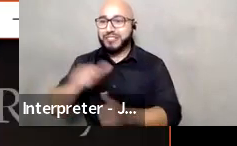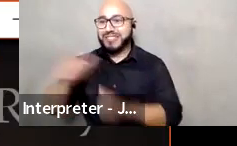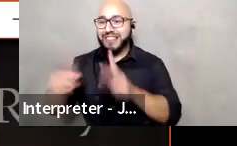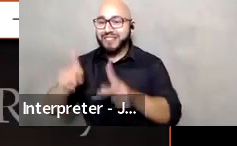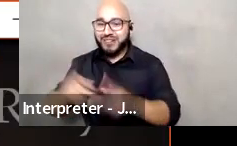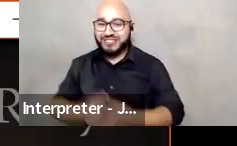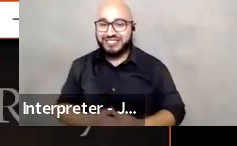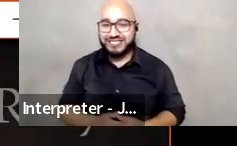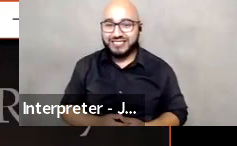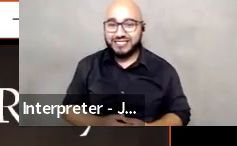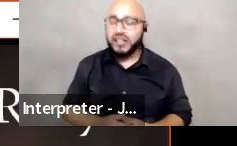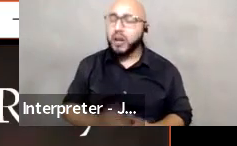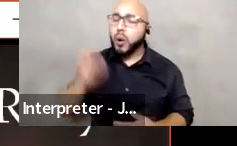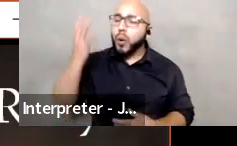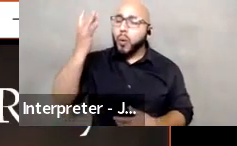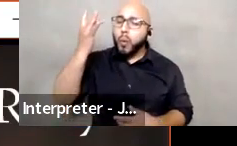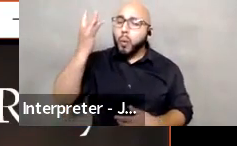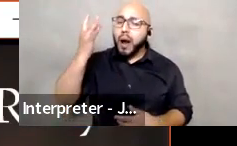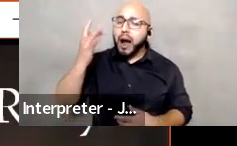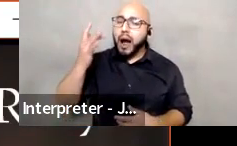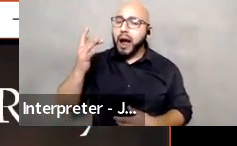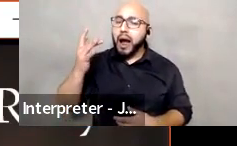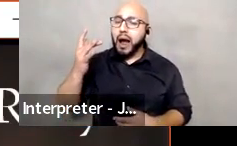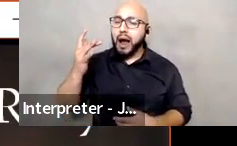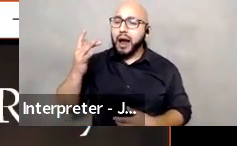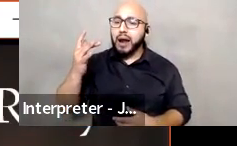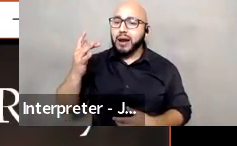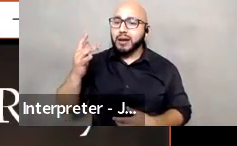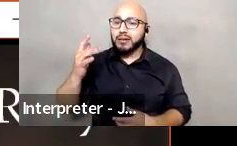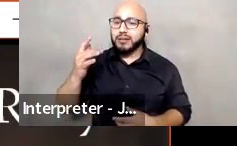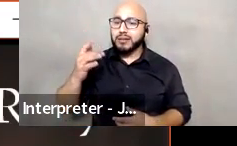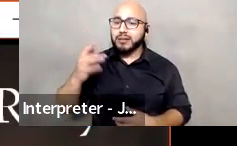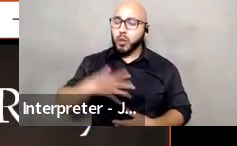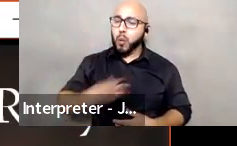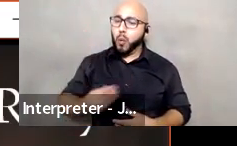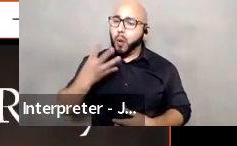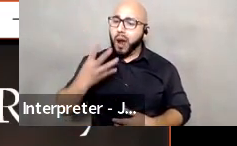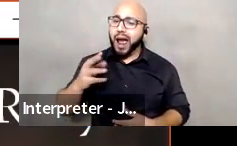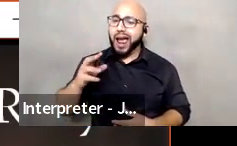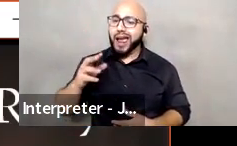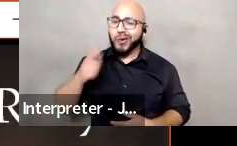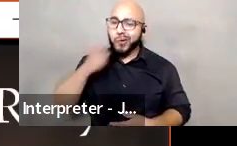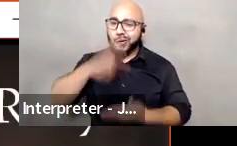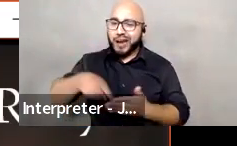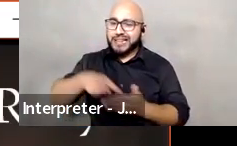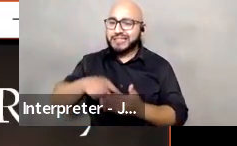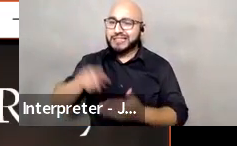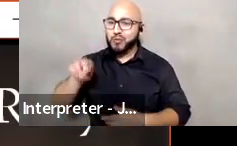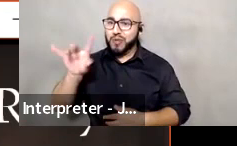I mean, why in the world did. This unite. The right racist rally occur at that statue?